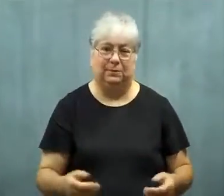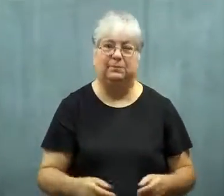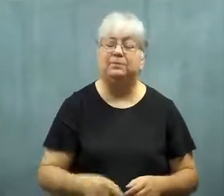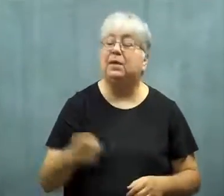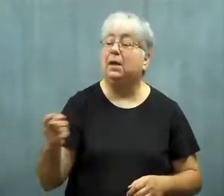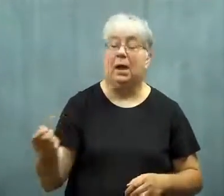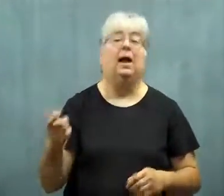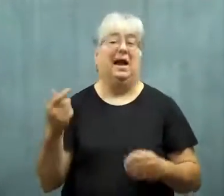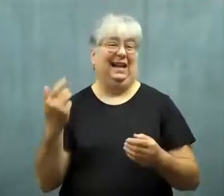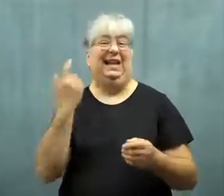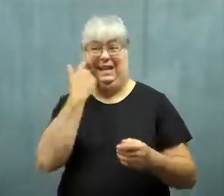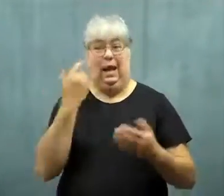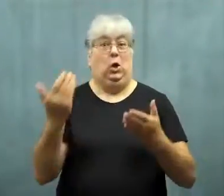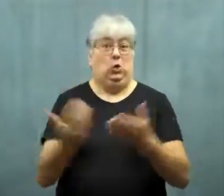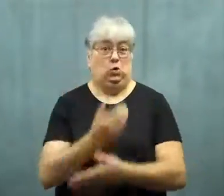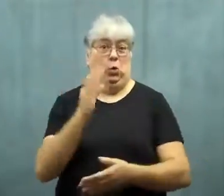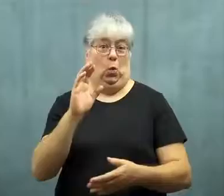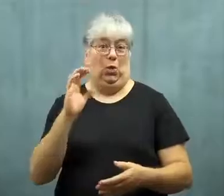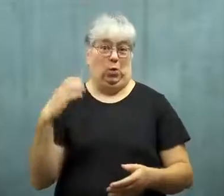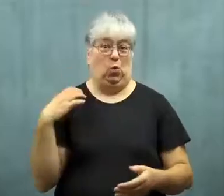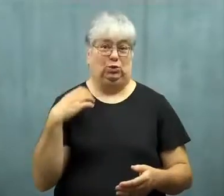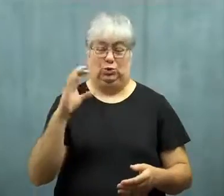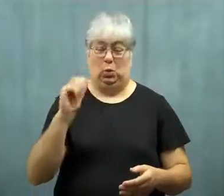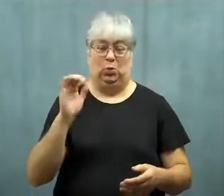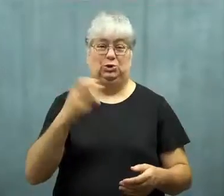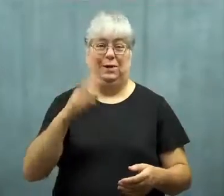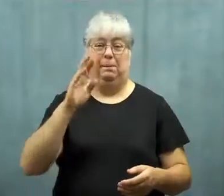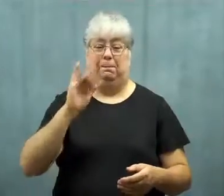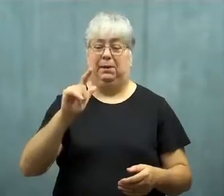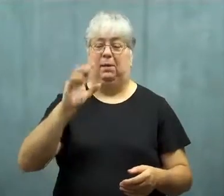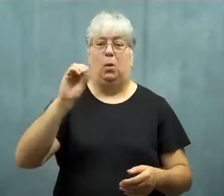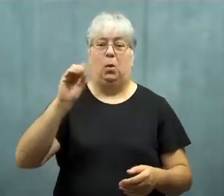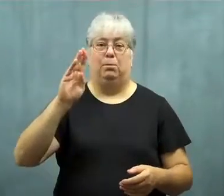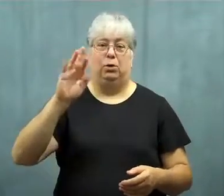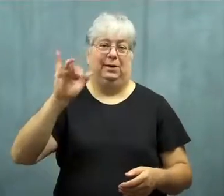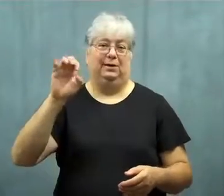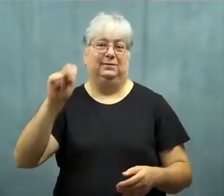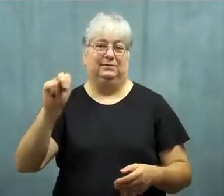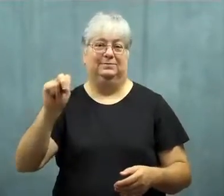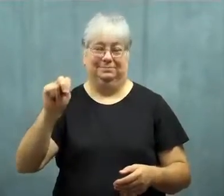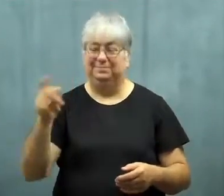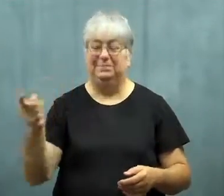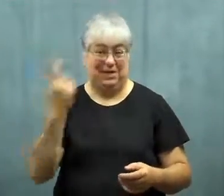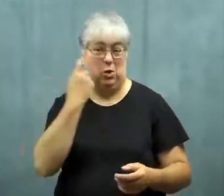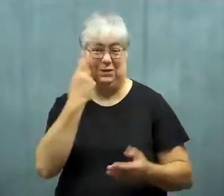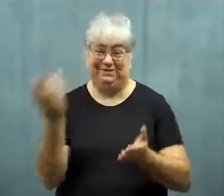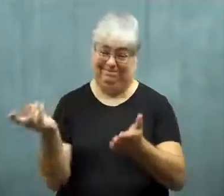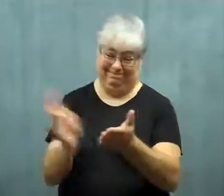Penn State has a new coach, Bill O'Brien.